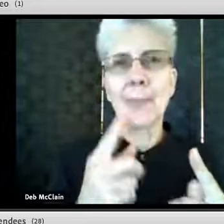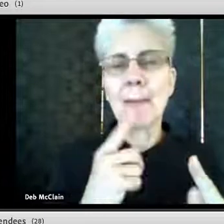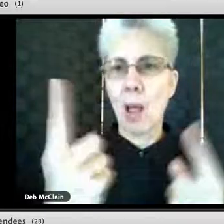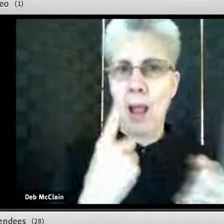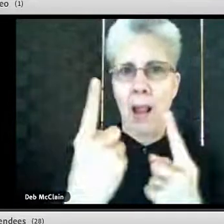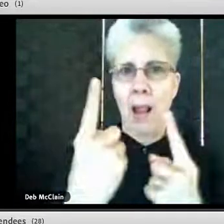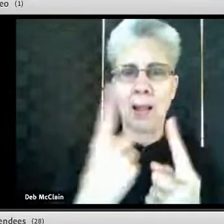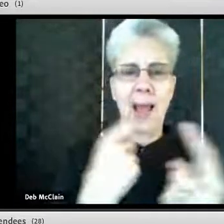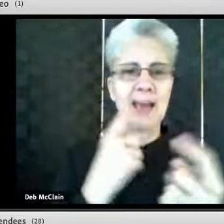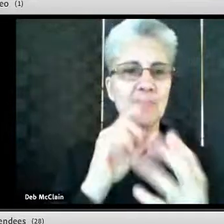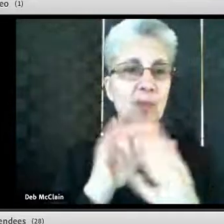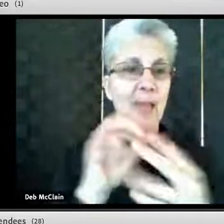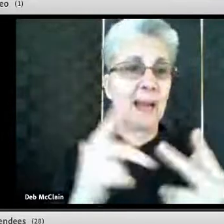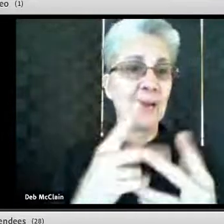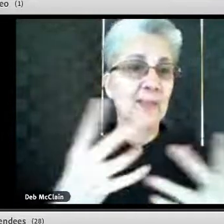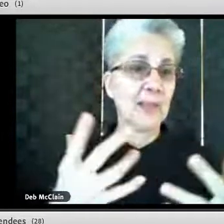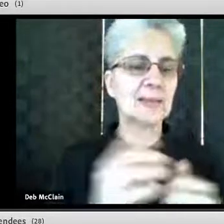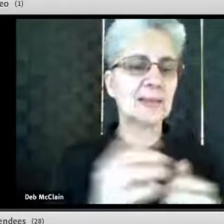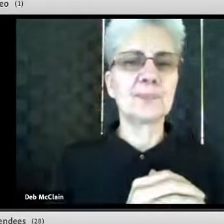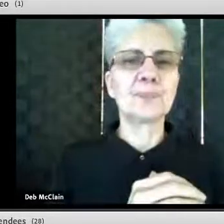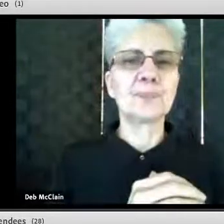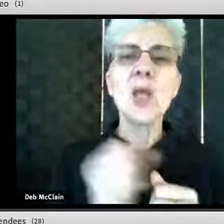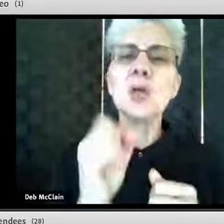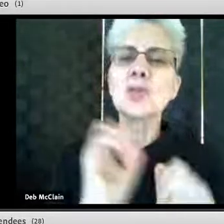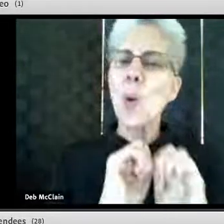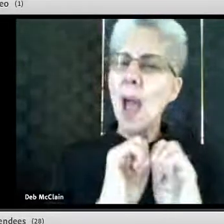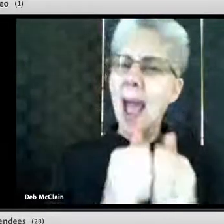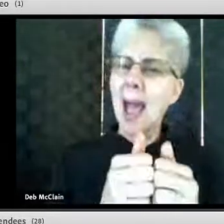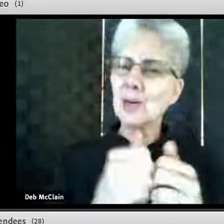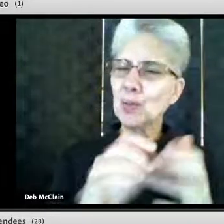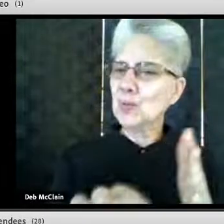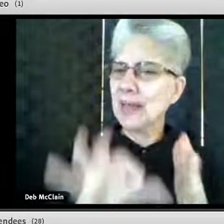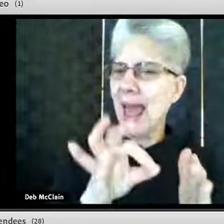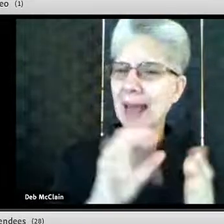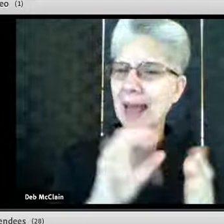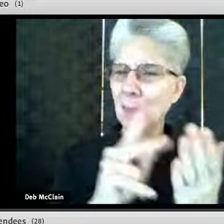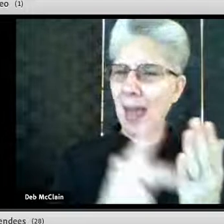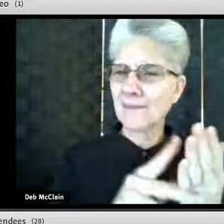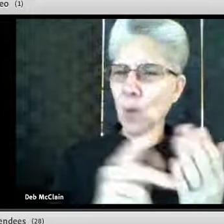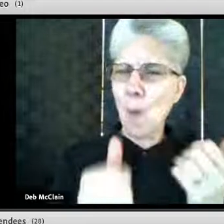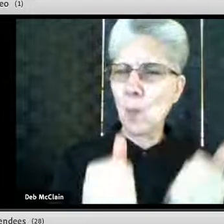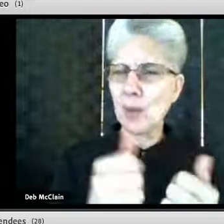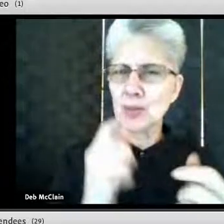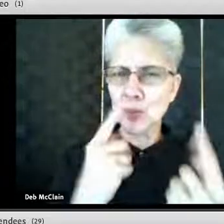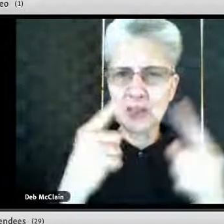asking for that kind of stuff. So how do you select platforms to achieve your goal?